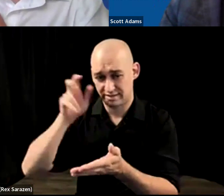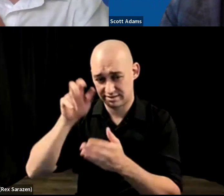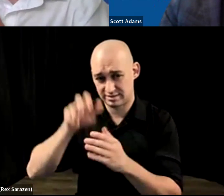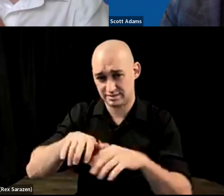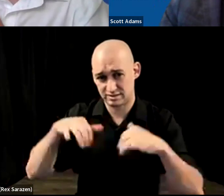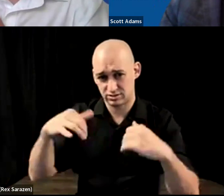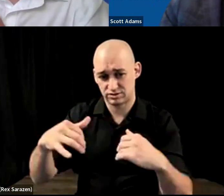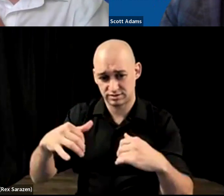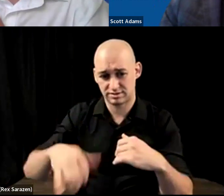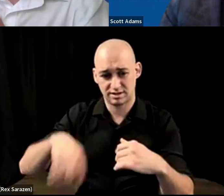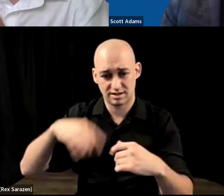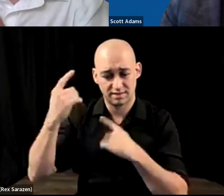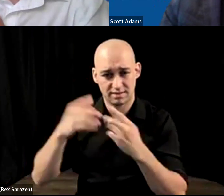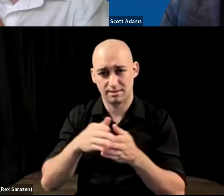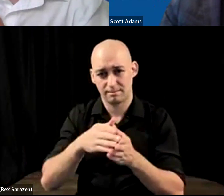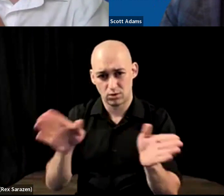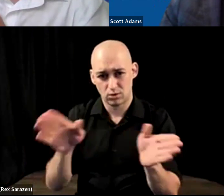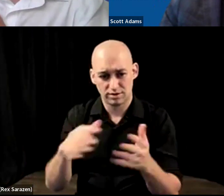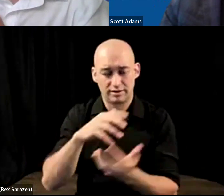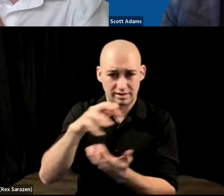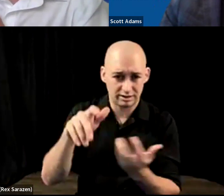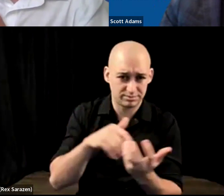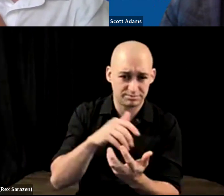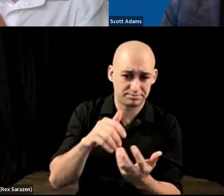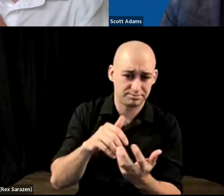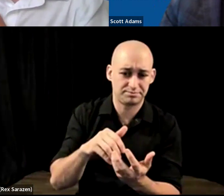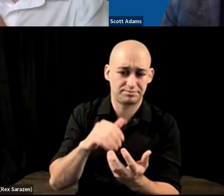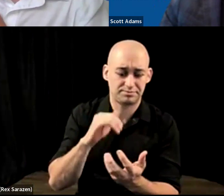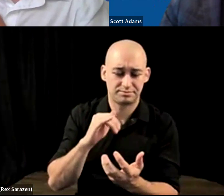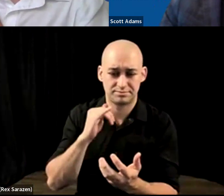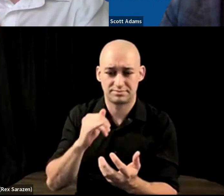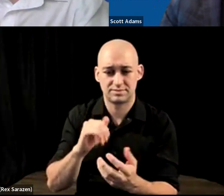think the broader engagement and collaboration that's my words adding. Are there plans to engage